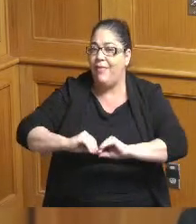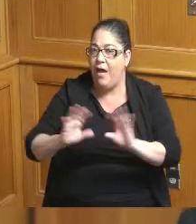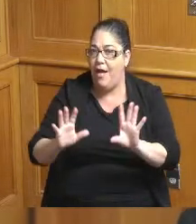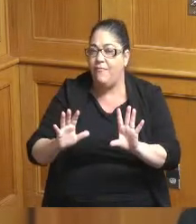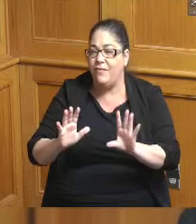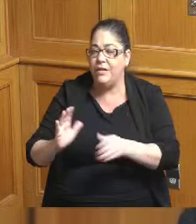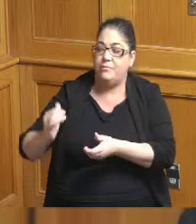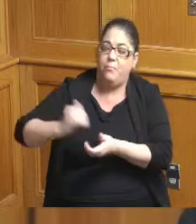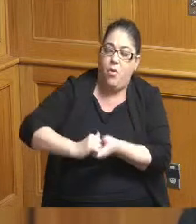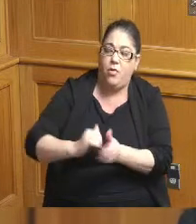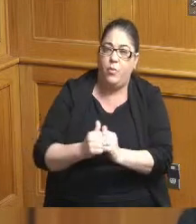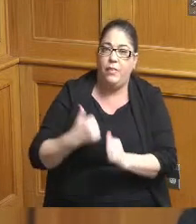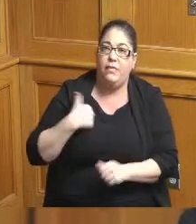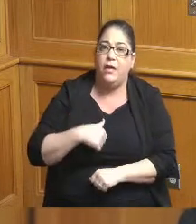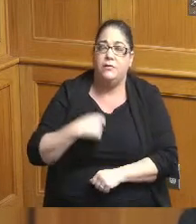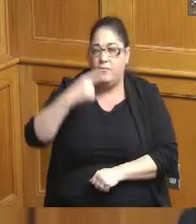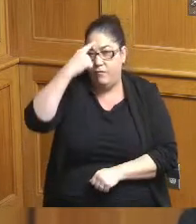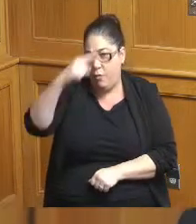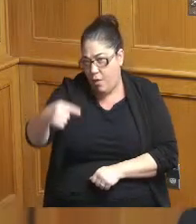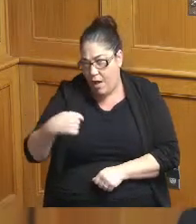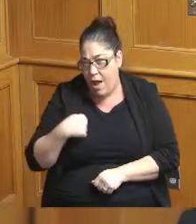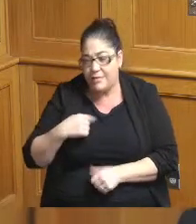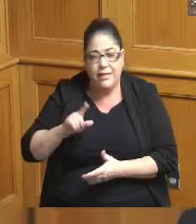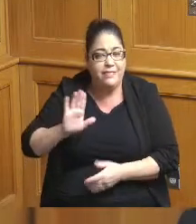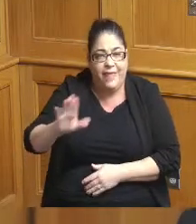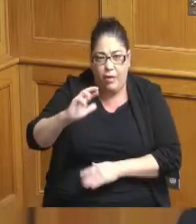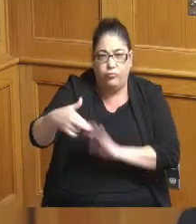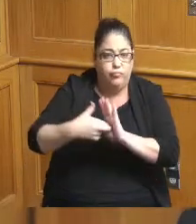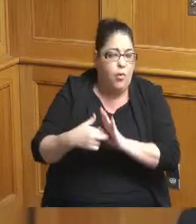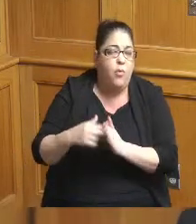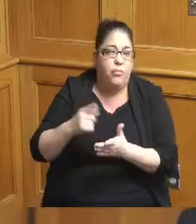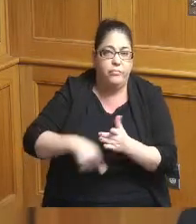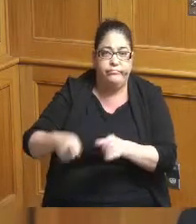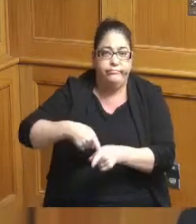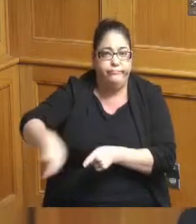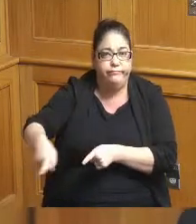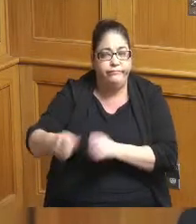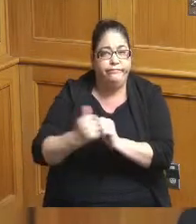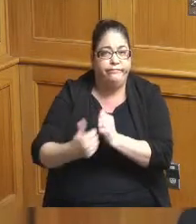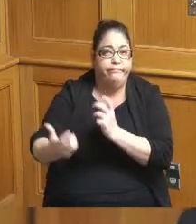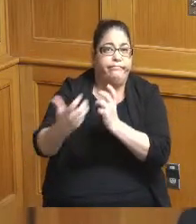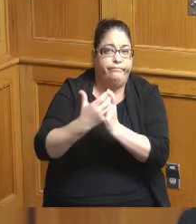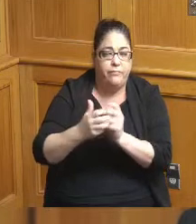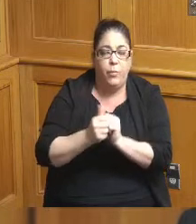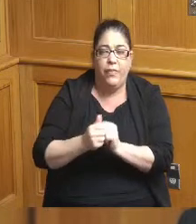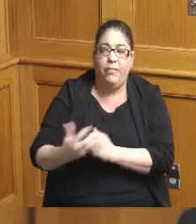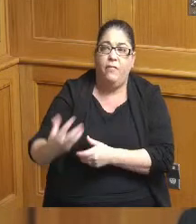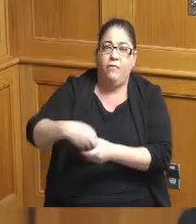county this is what they do and so it made all the sense in the world to engage the port they